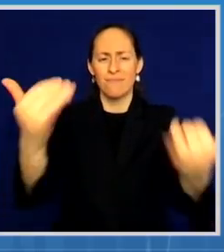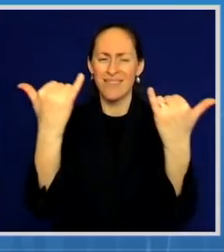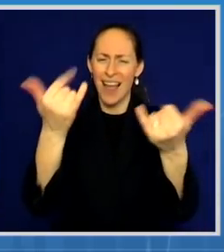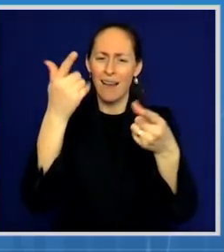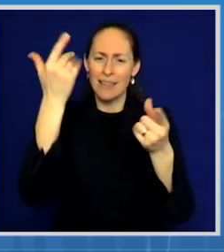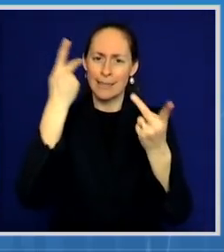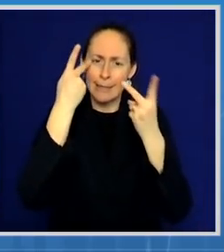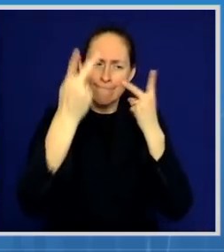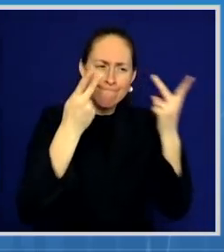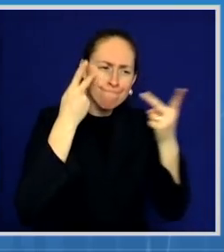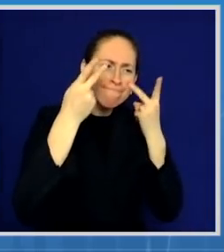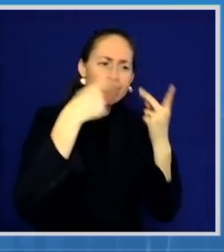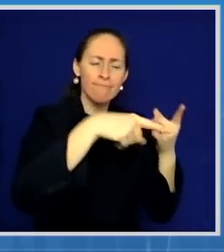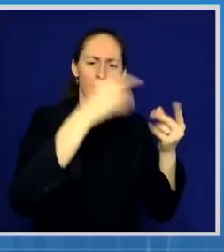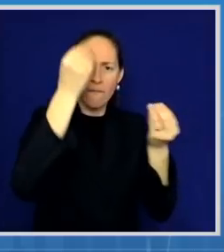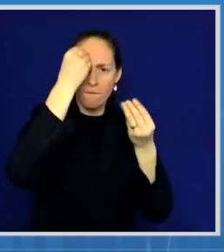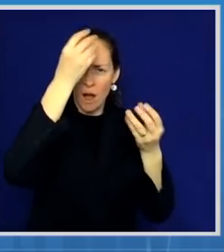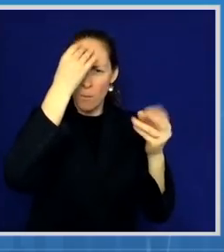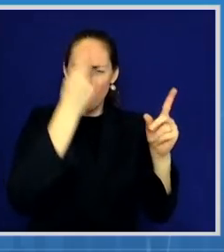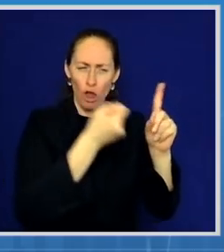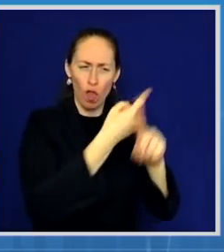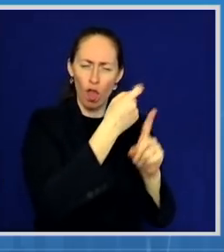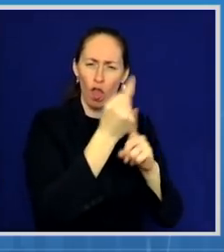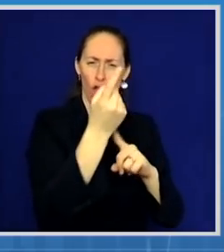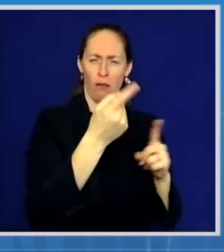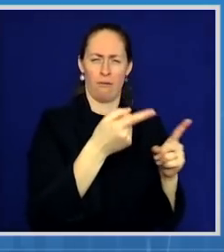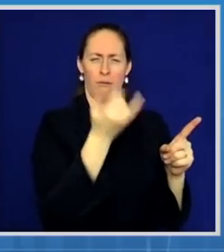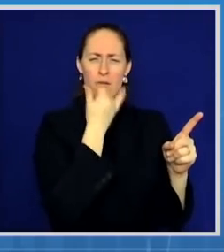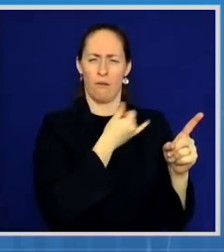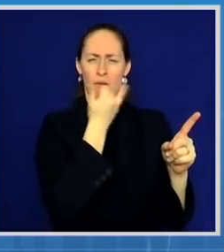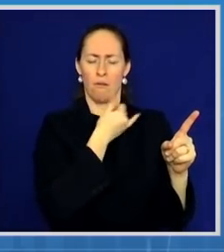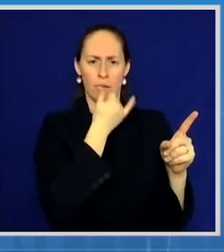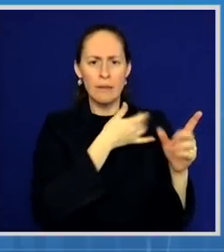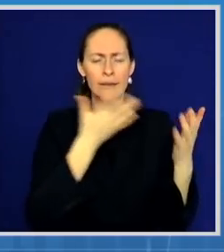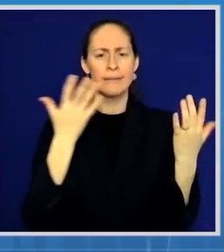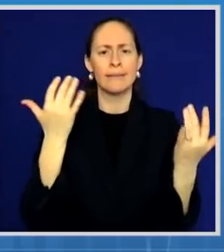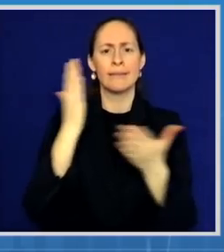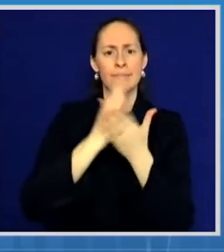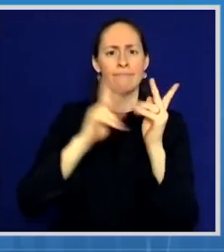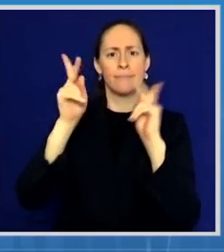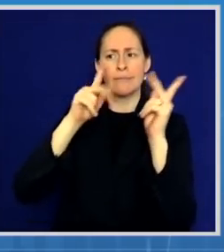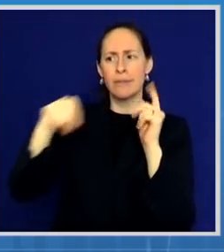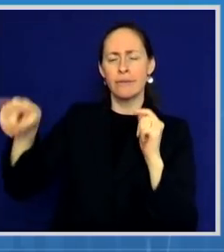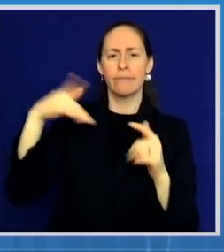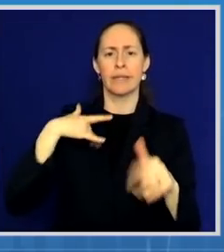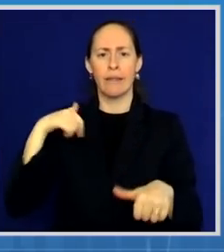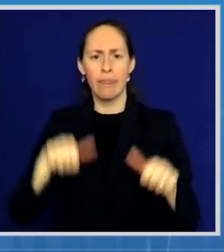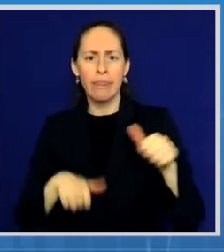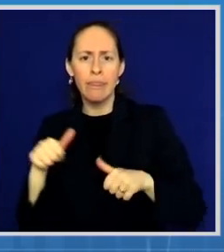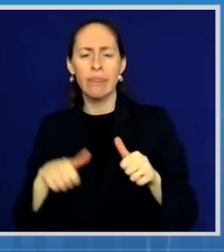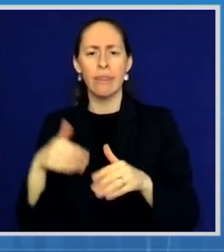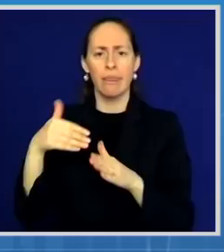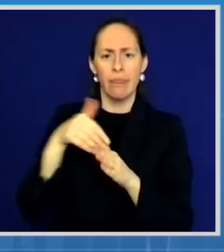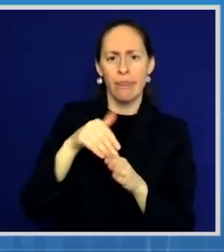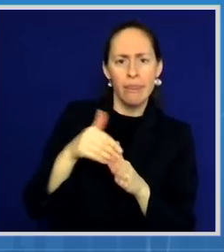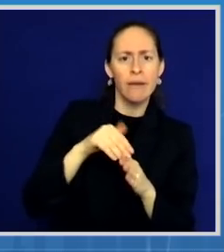But Peter Hotez wrote an editorial in Nature suggesting that the highest levels of government have to take direct,